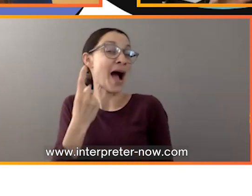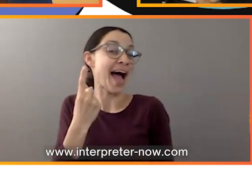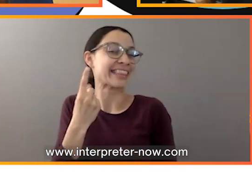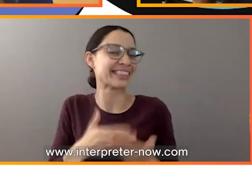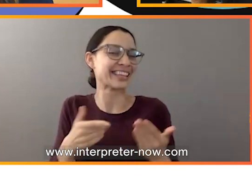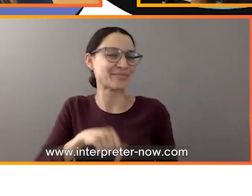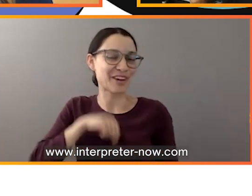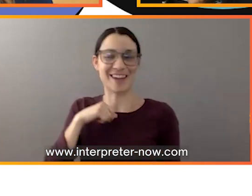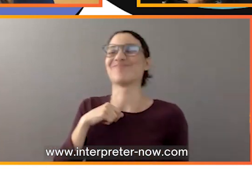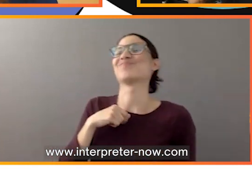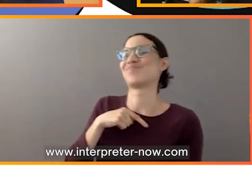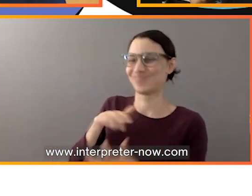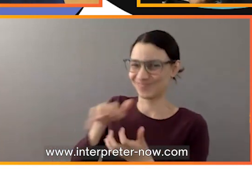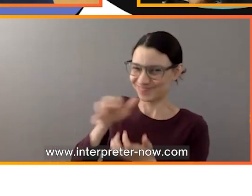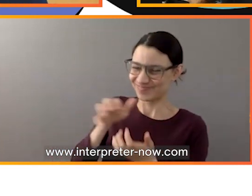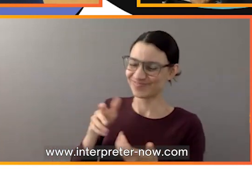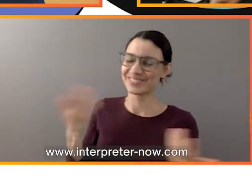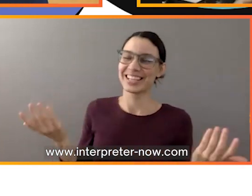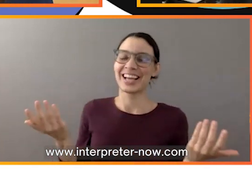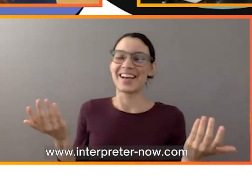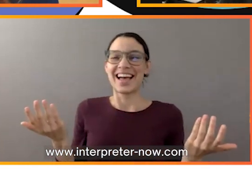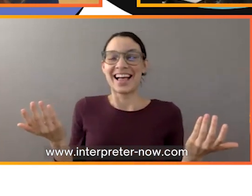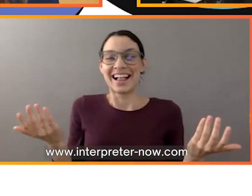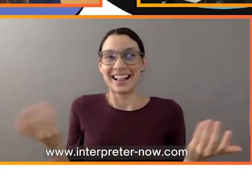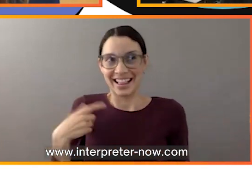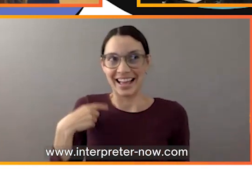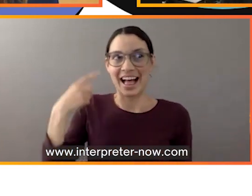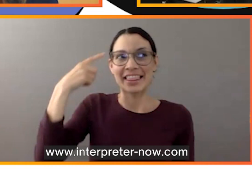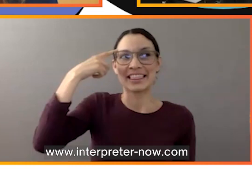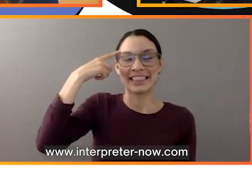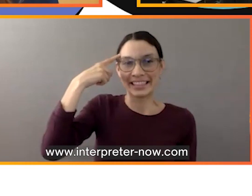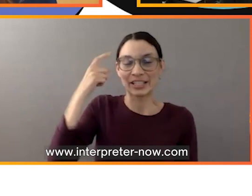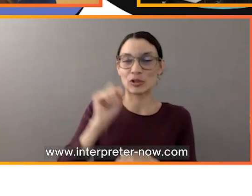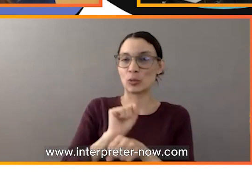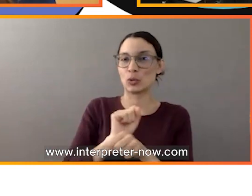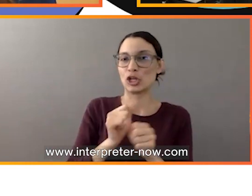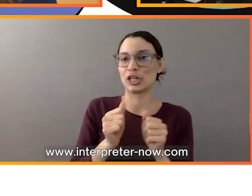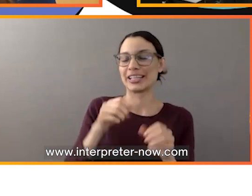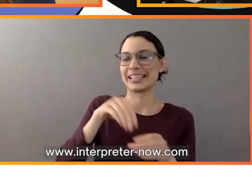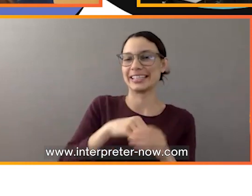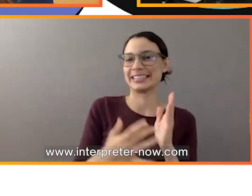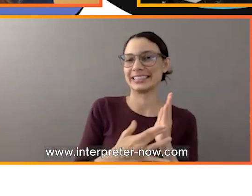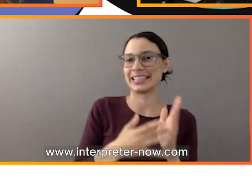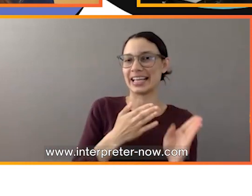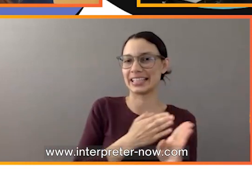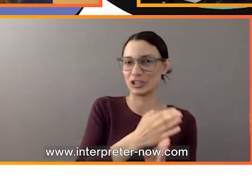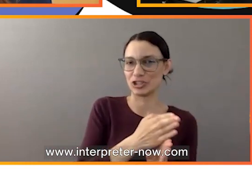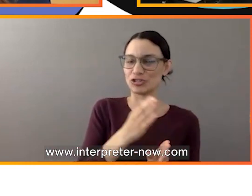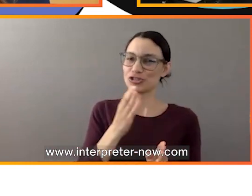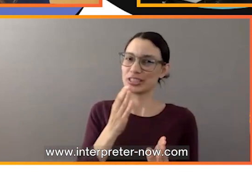Well, I think it is the work in the tech industry to really help drive change